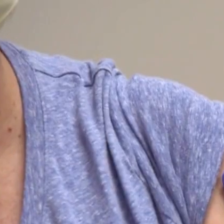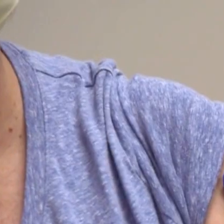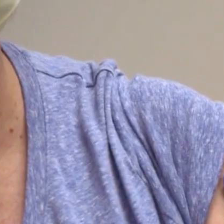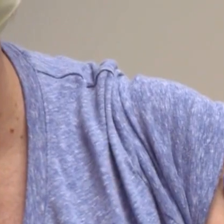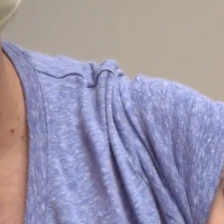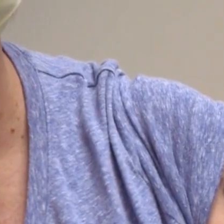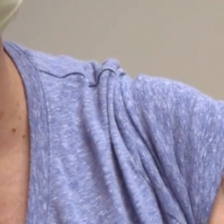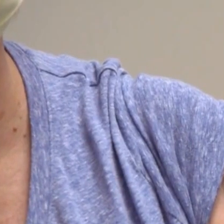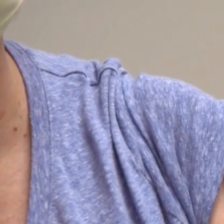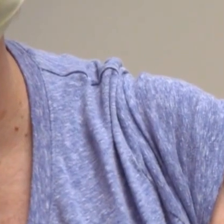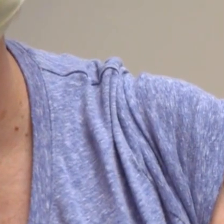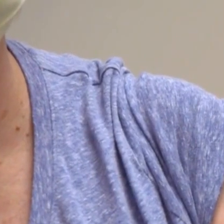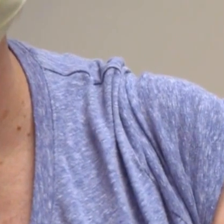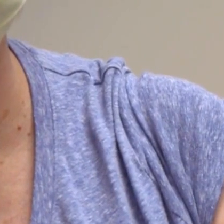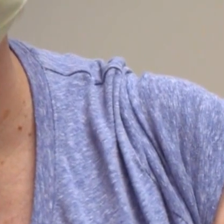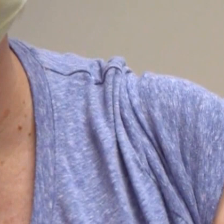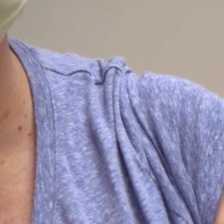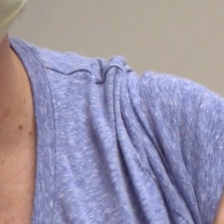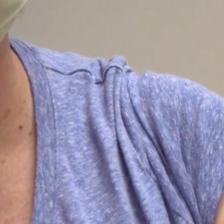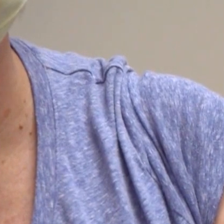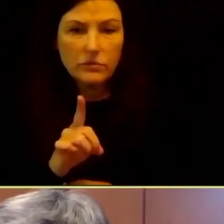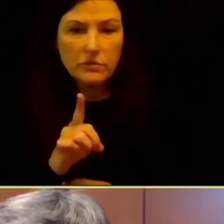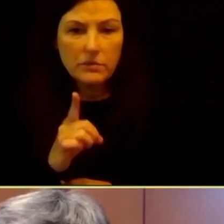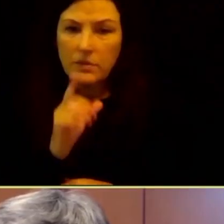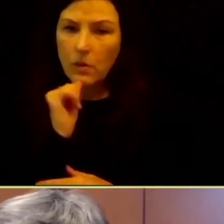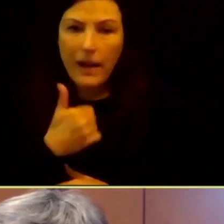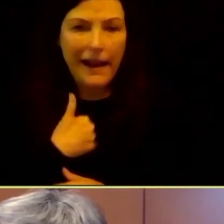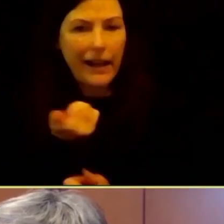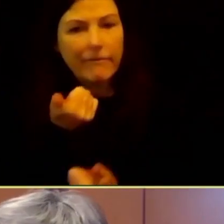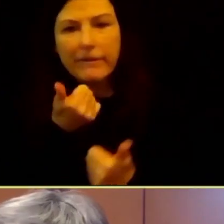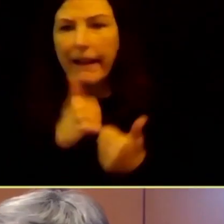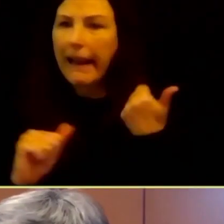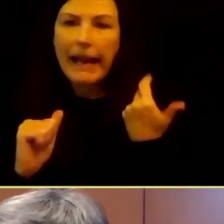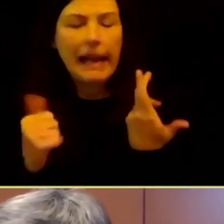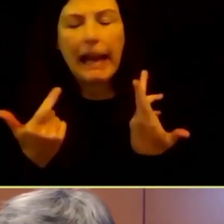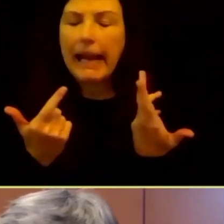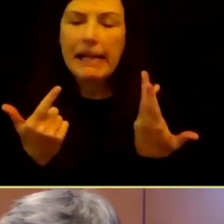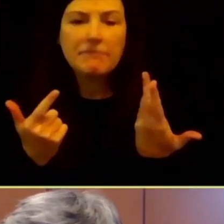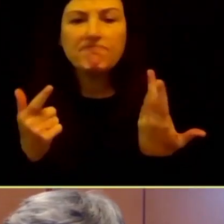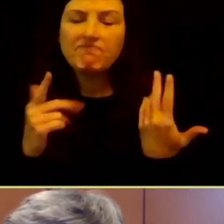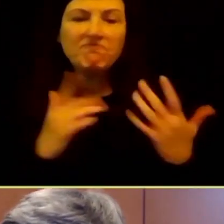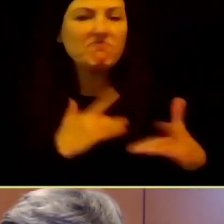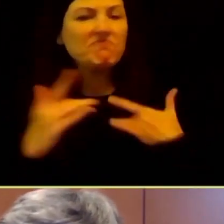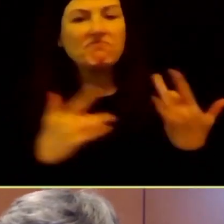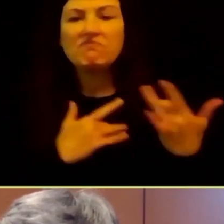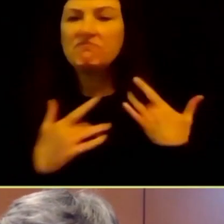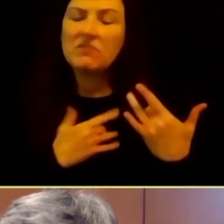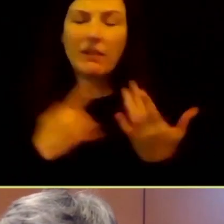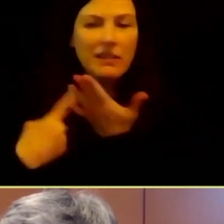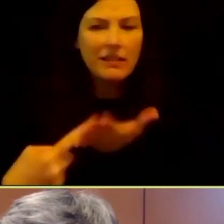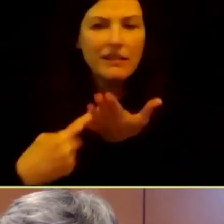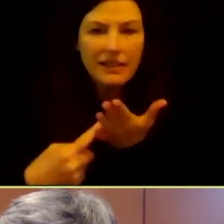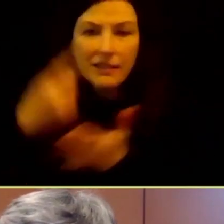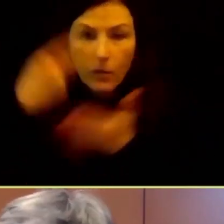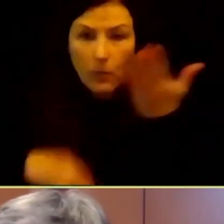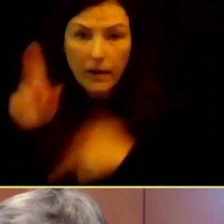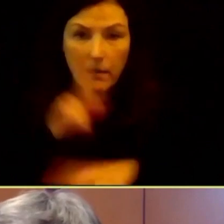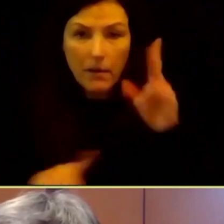SAYT THEY'RE CONCERNED ABOUT POSSIBLE SIDE EFFECTS...BUT DR. DOBBS ENCOURAGED MANY TO SET THE FEAR ASIDE... DR. THOMAS DOBBS "we do know that